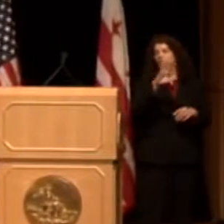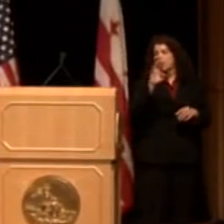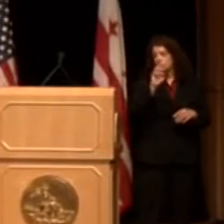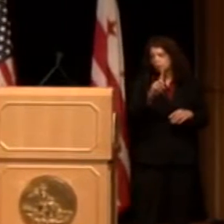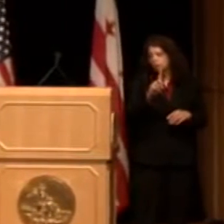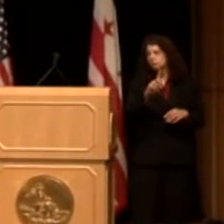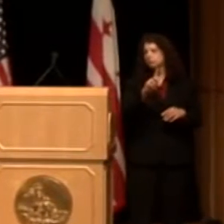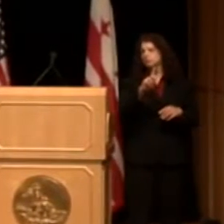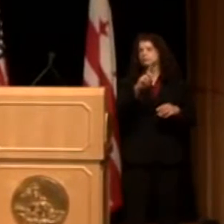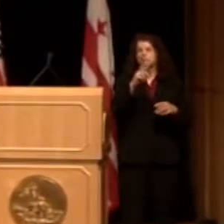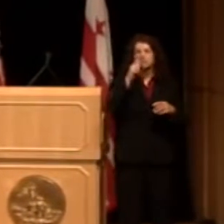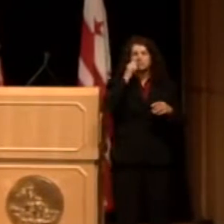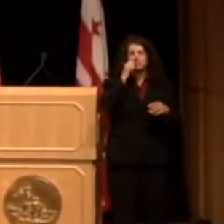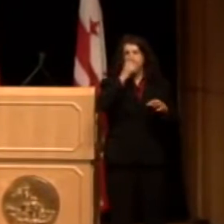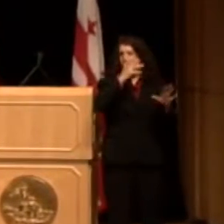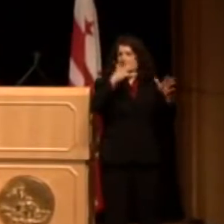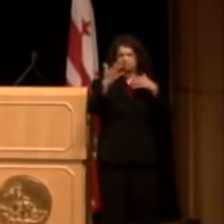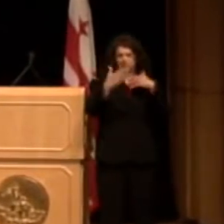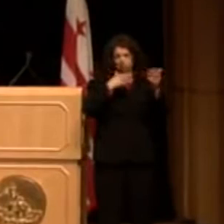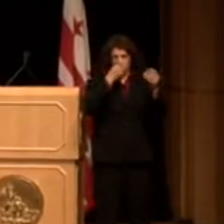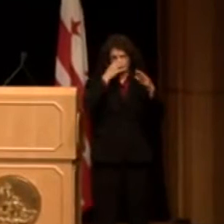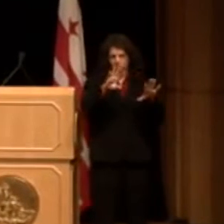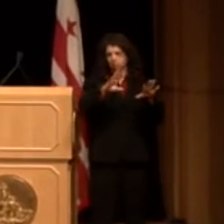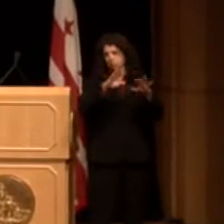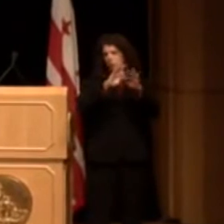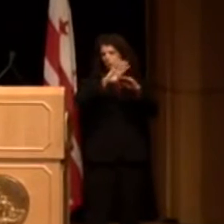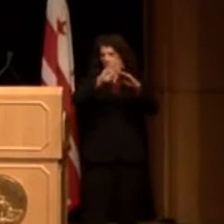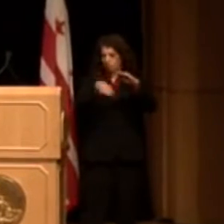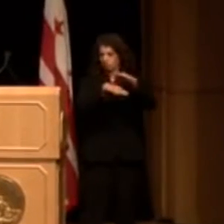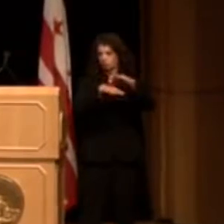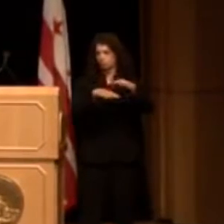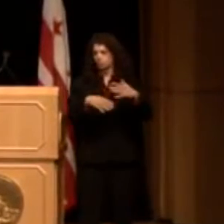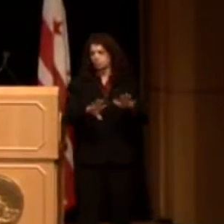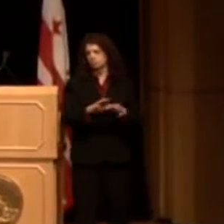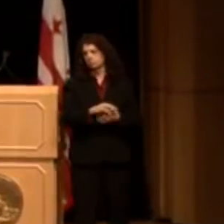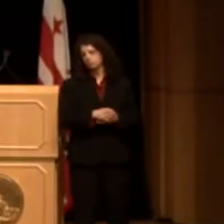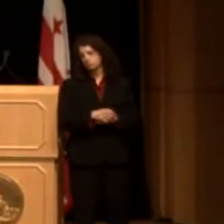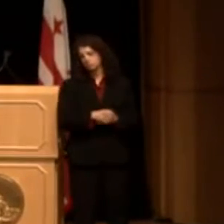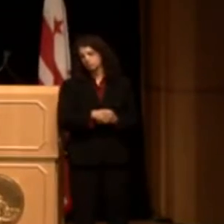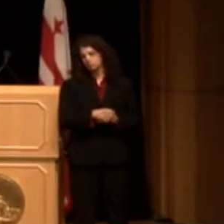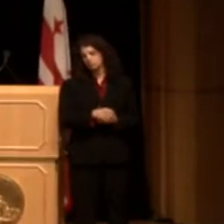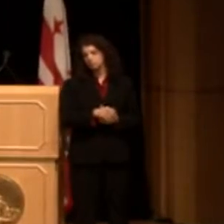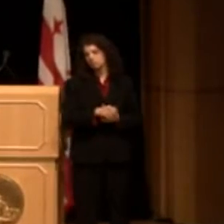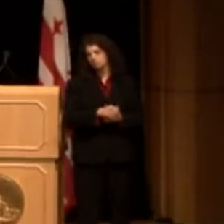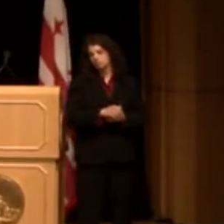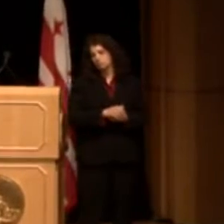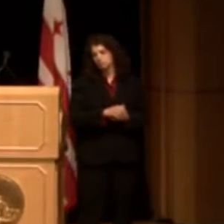THAT IS INCREASINGLY WHAT YOU ARE GOING TO HEAR FROM THE ECONOMIC DEVELOPMENT SIDE AND OBVIOUSLY I THINK ALSO BEING